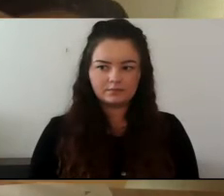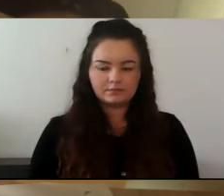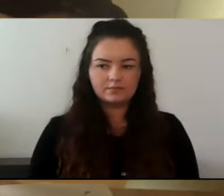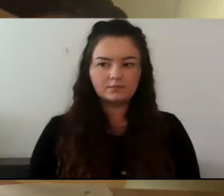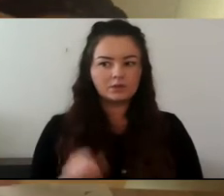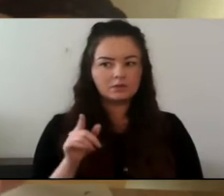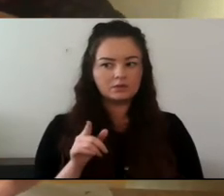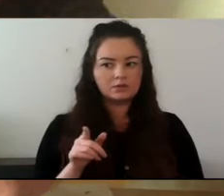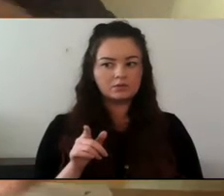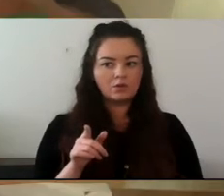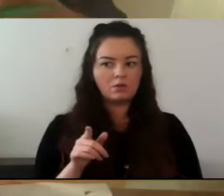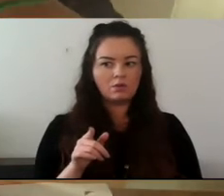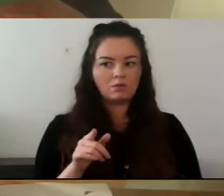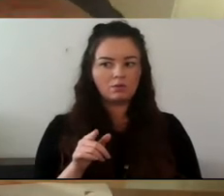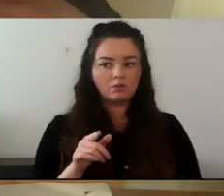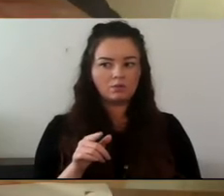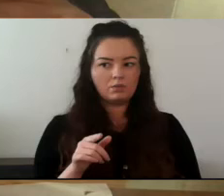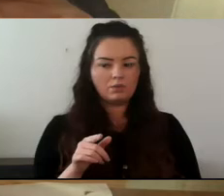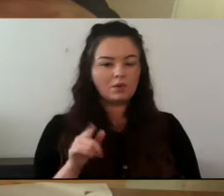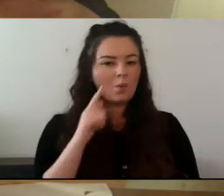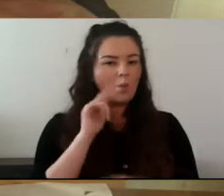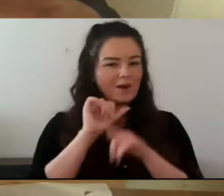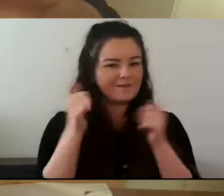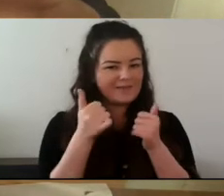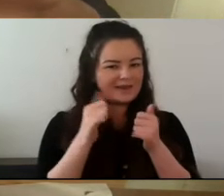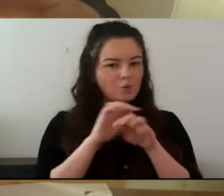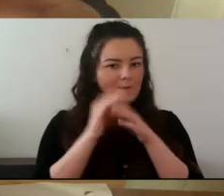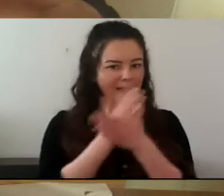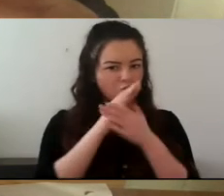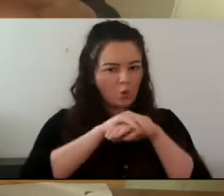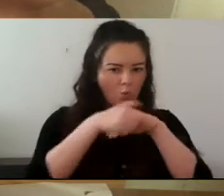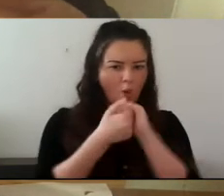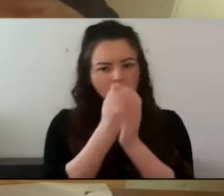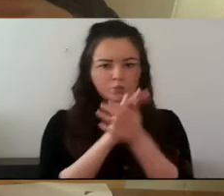just, yeah, give them a good wash afterwards, have lots of newspaper down.